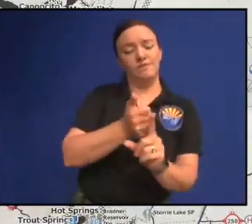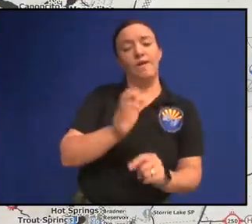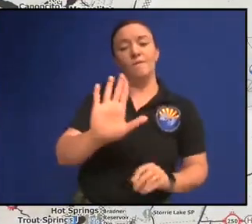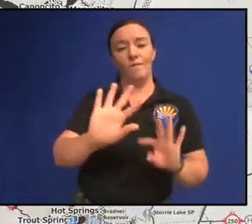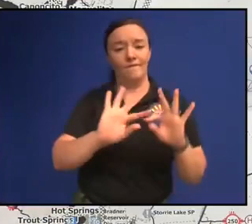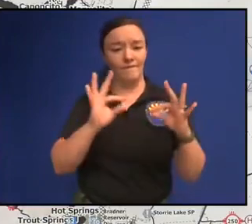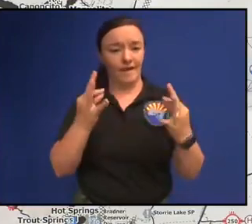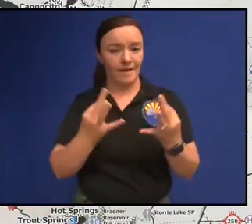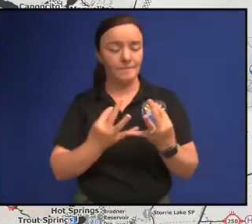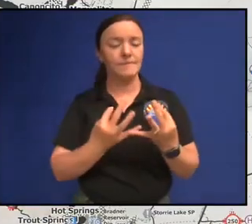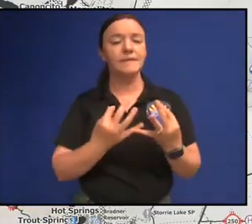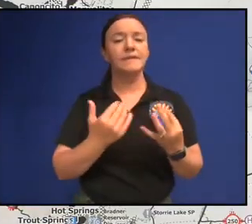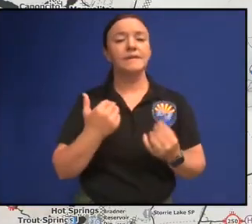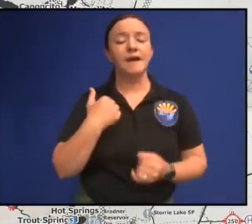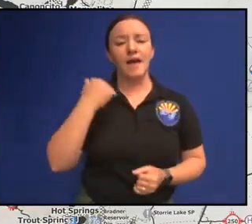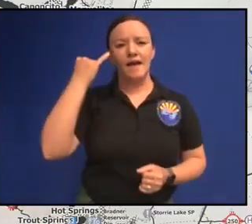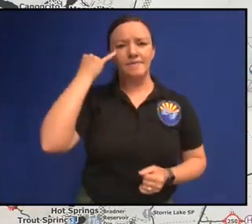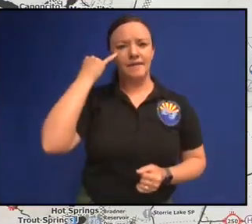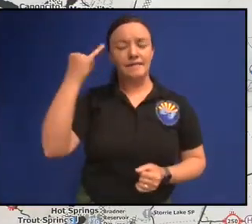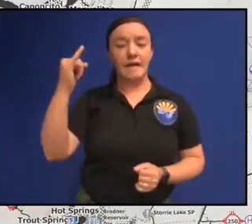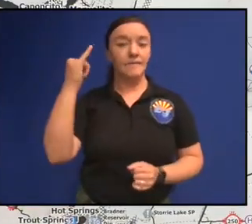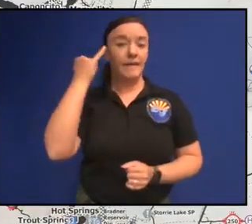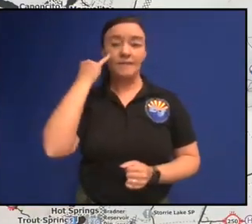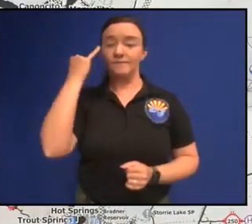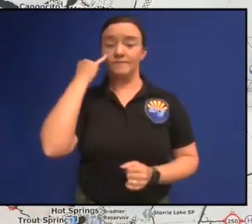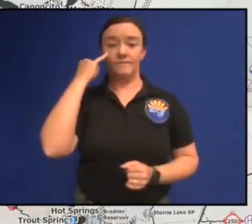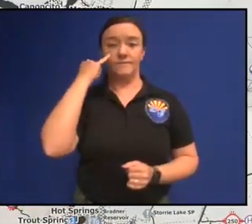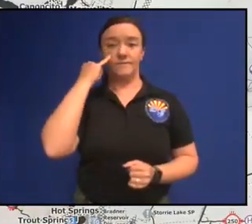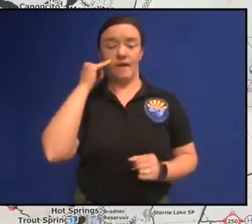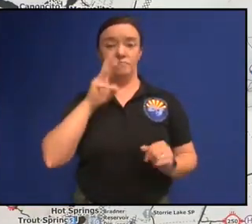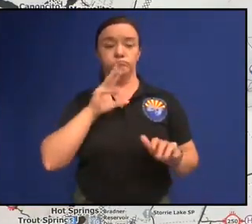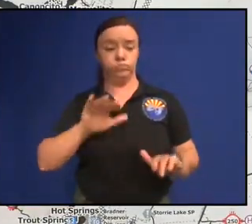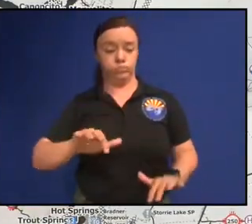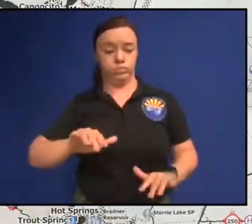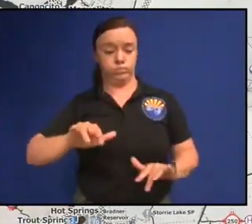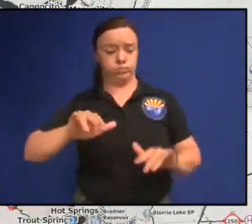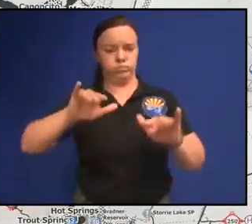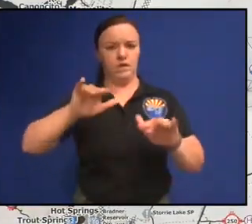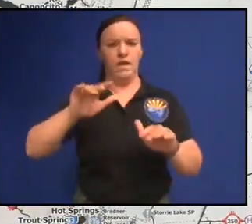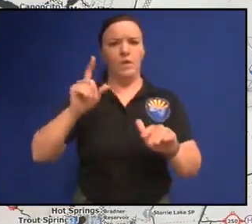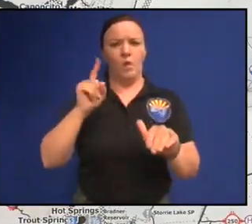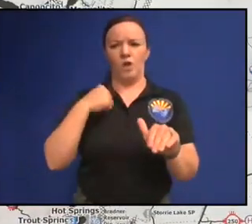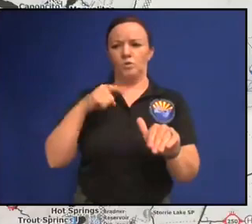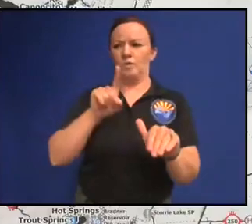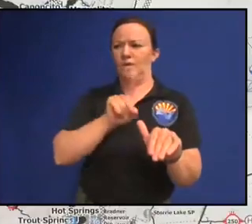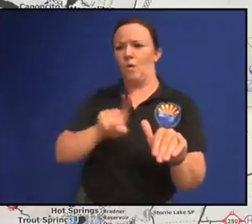GETTING TO HIGHER GROUND, IF IT'S THE FLASH FLOOD WARNINGS AND NOT TRYING TO DRIVE THROUGH SOME OF THE